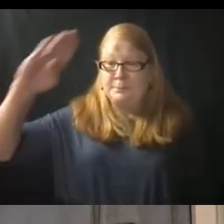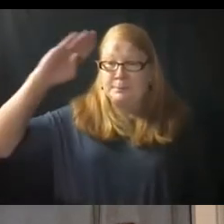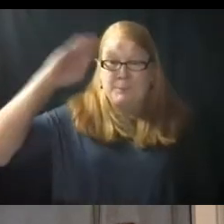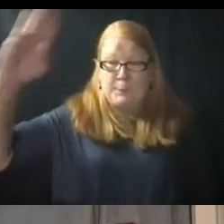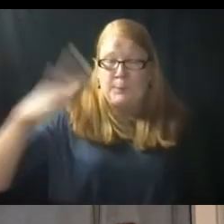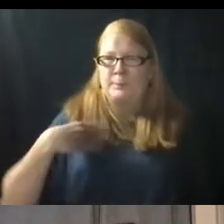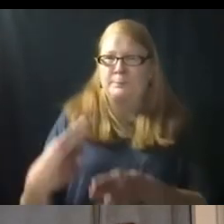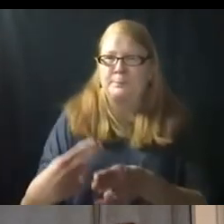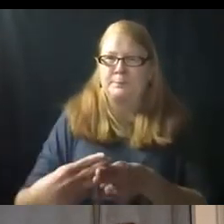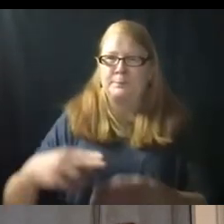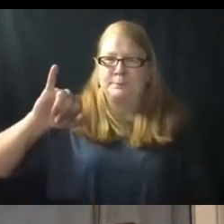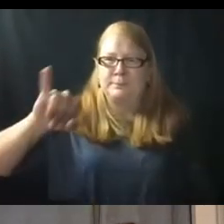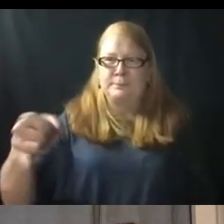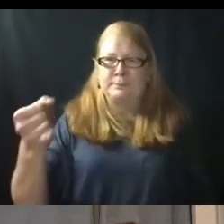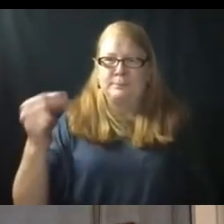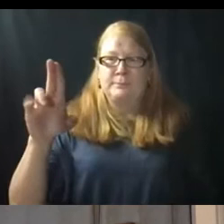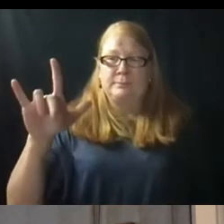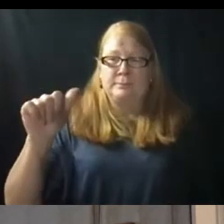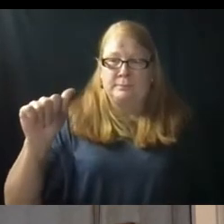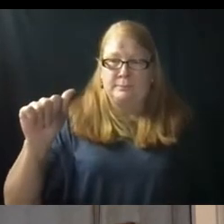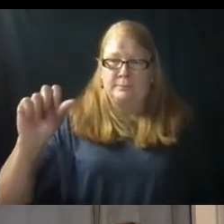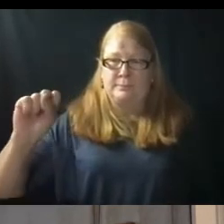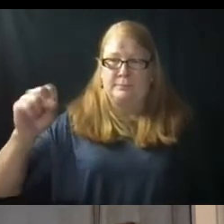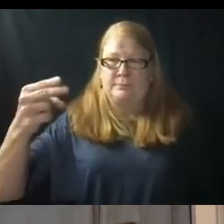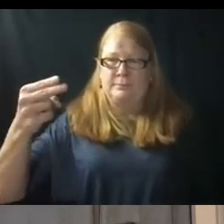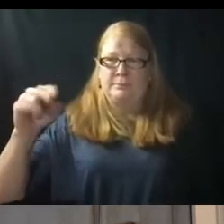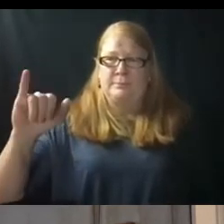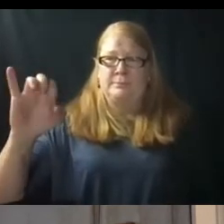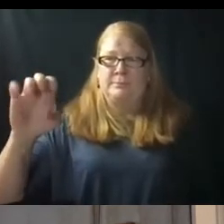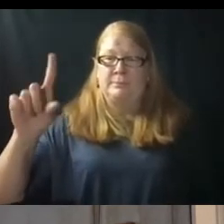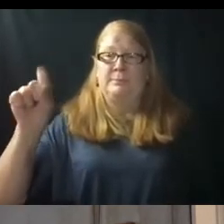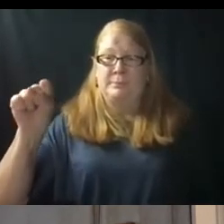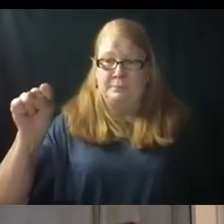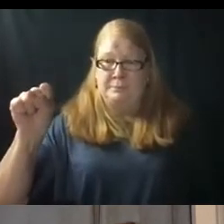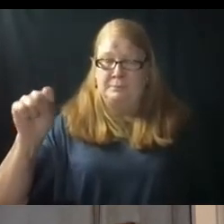Hello, my name is Julia Shields.